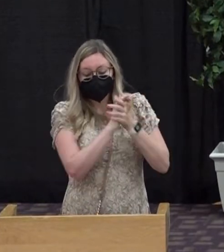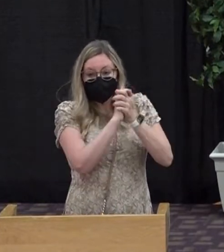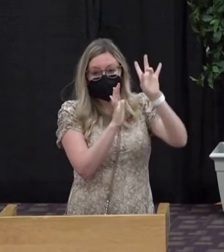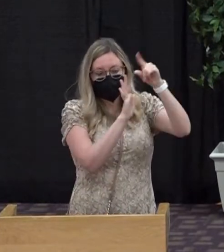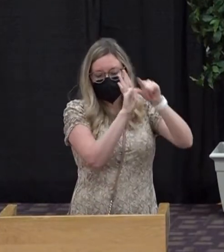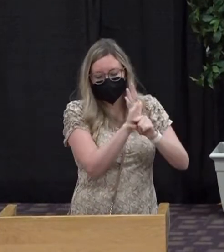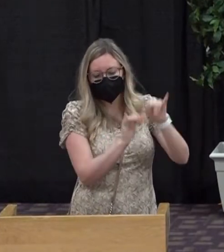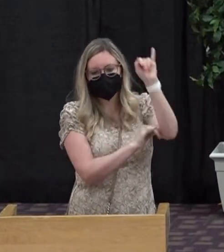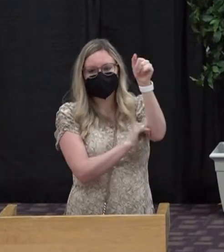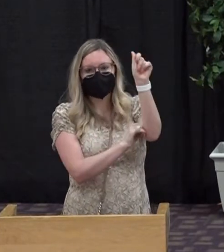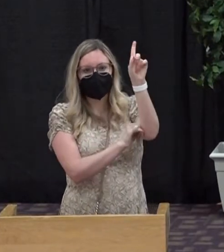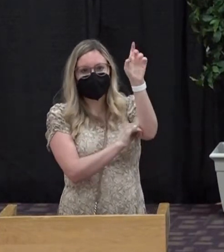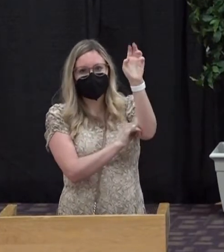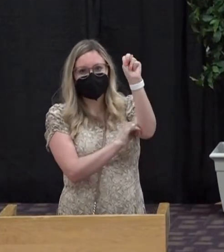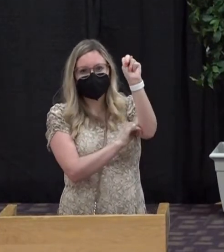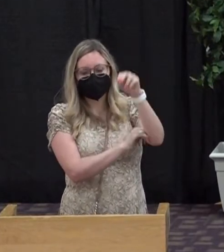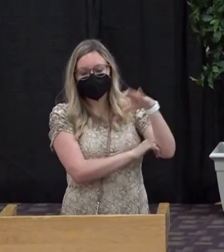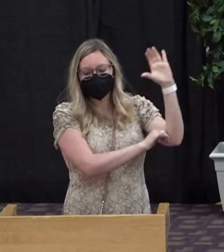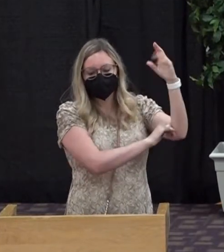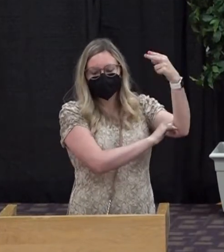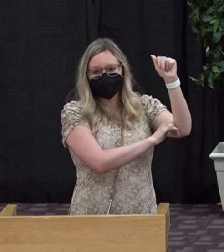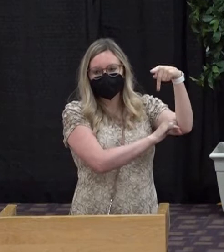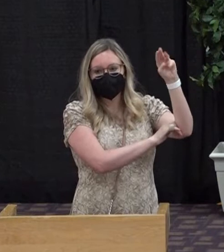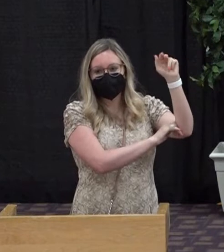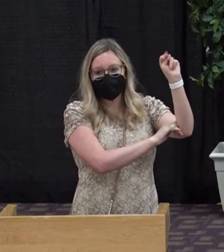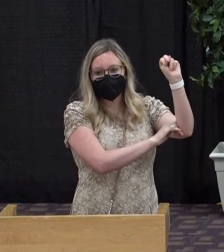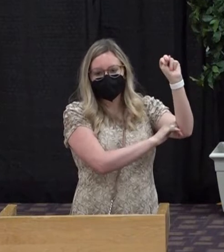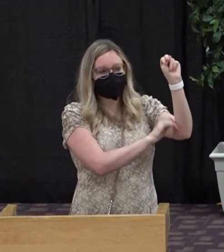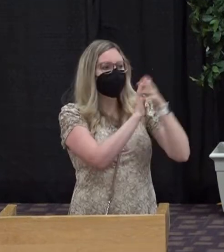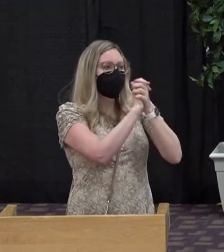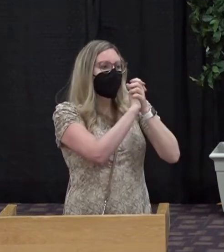This award is given to Jaden Chapman.